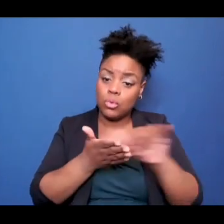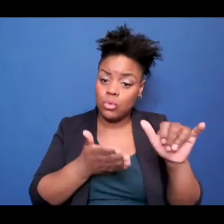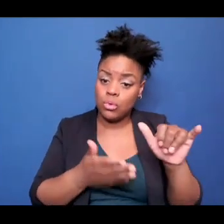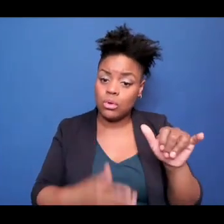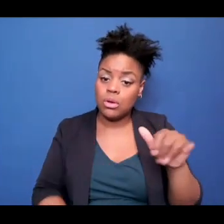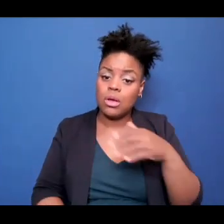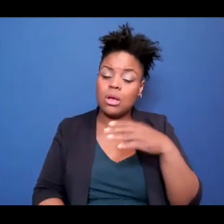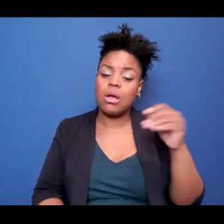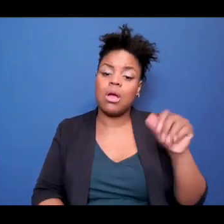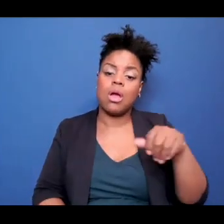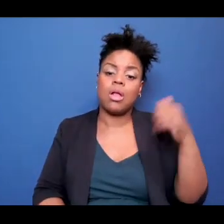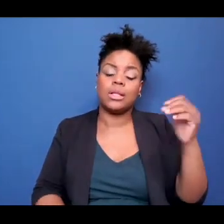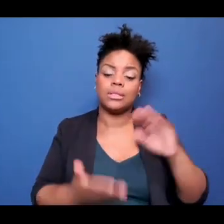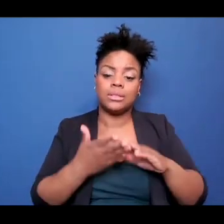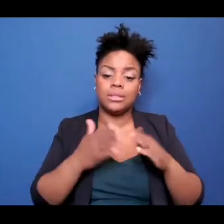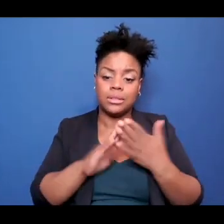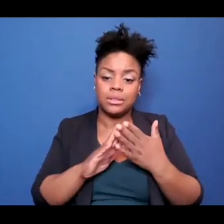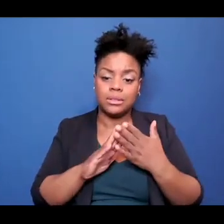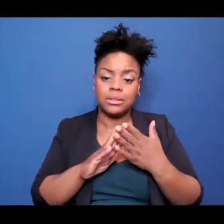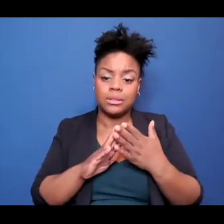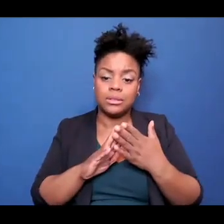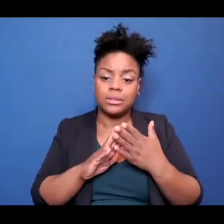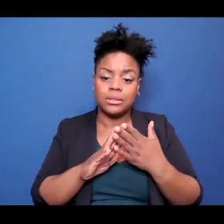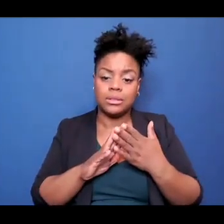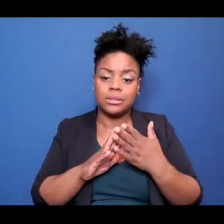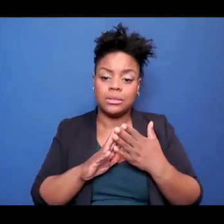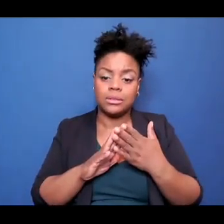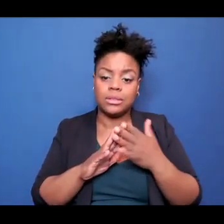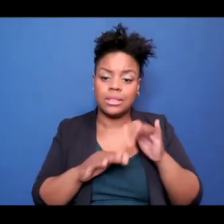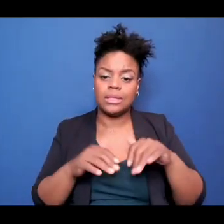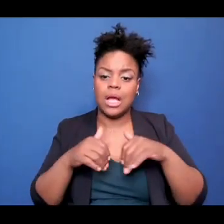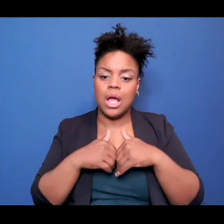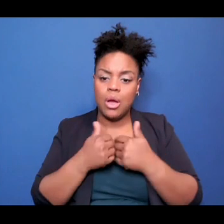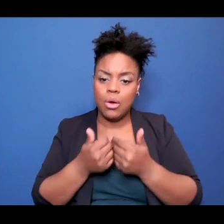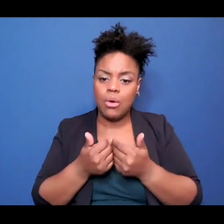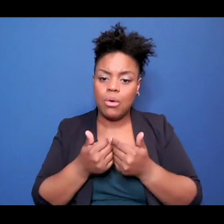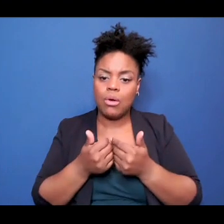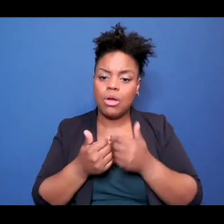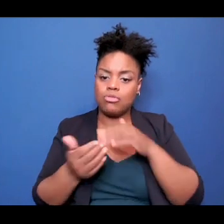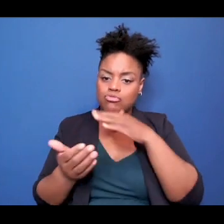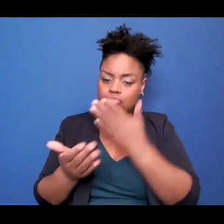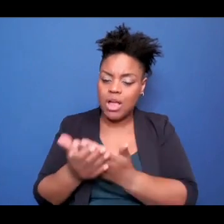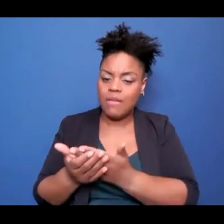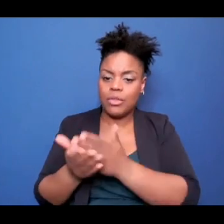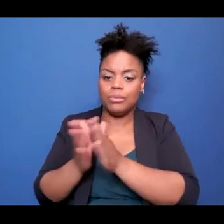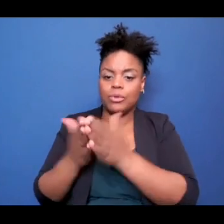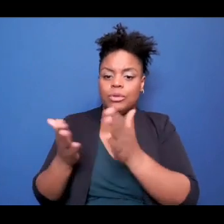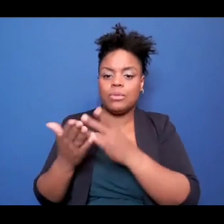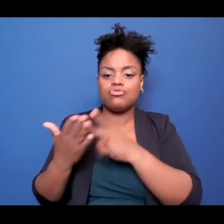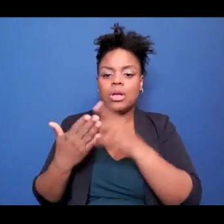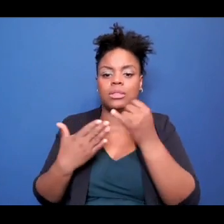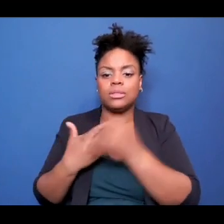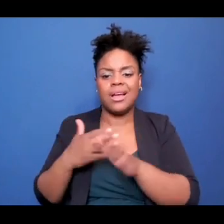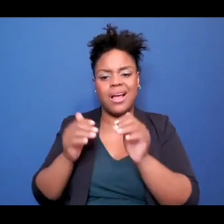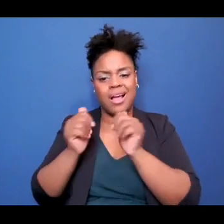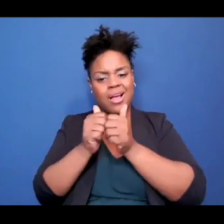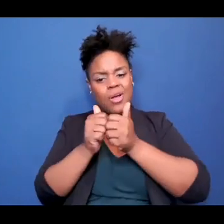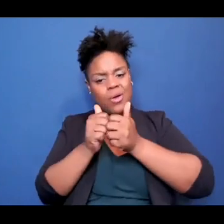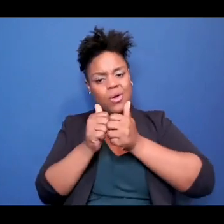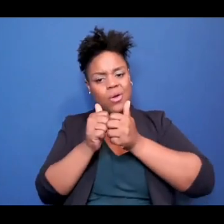RESEARCH THAT MY COLLEAGUES AND I COMPLETED BOTH IN NEW YORK AND IN OTHER CITIES LED ME TO THE BOOK PROJECT BECAUSE THE QUESTION WAS HOW DO THESE